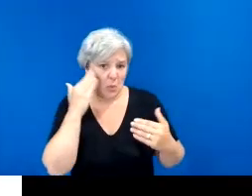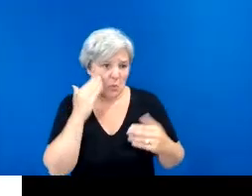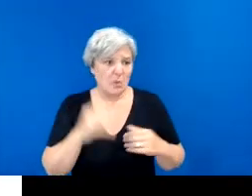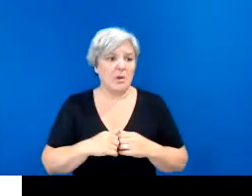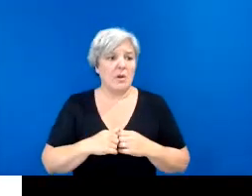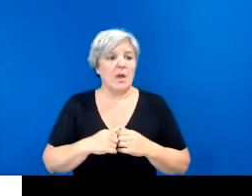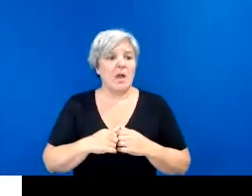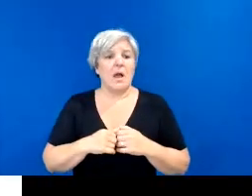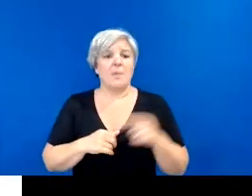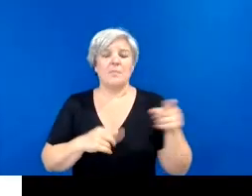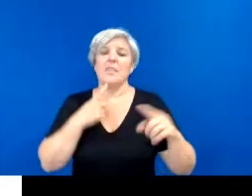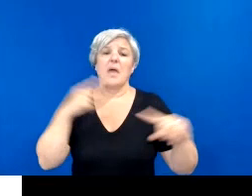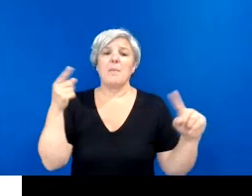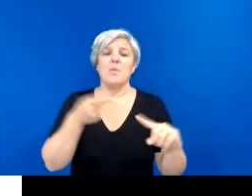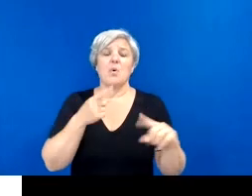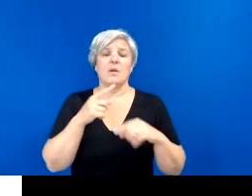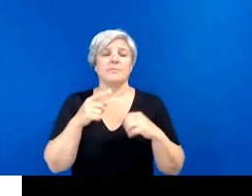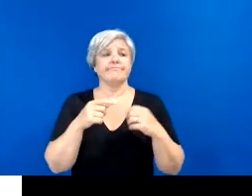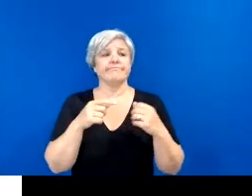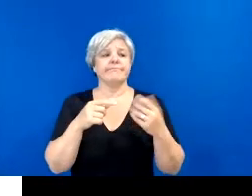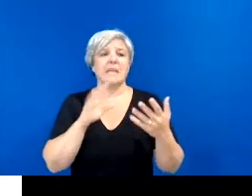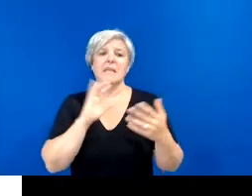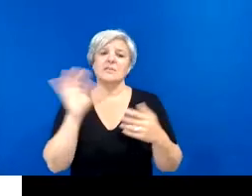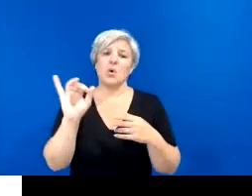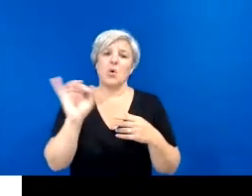you know, the IDEA framework is also a little new to me.